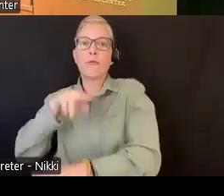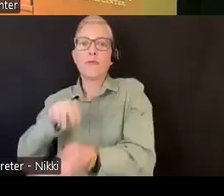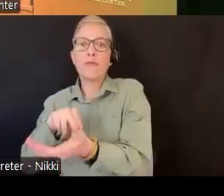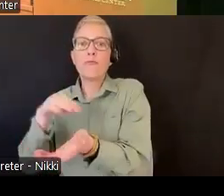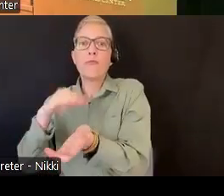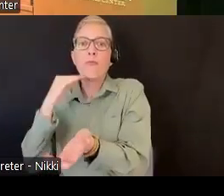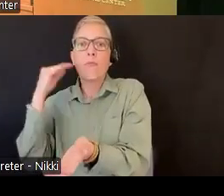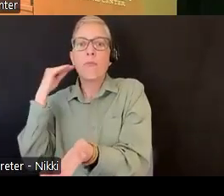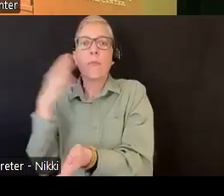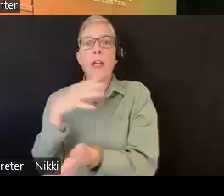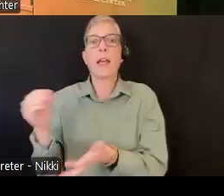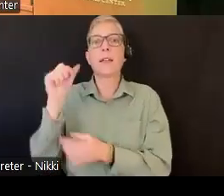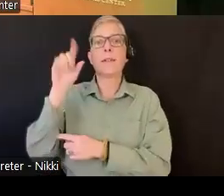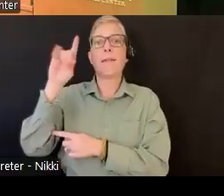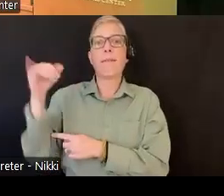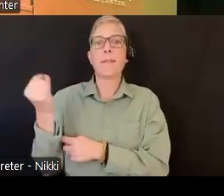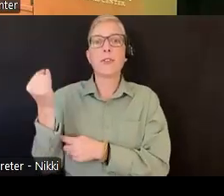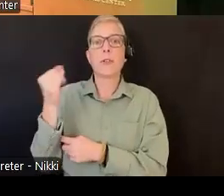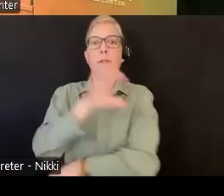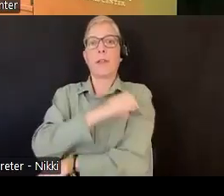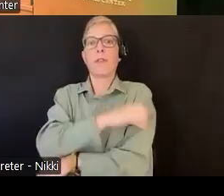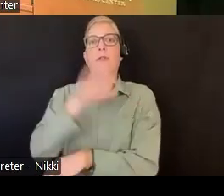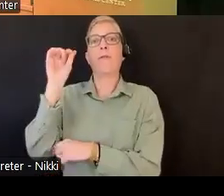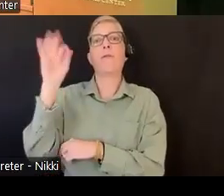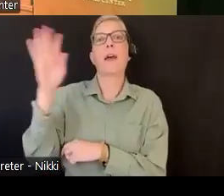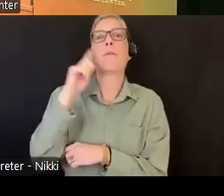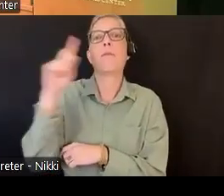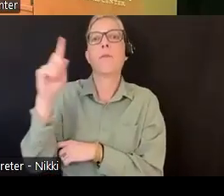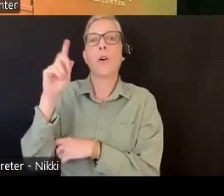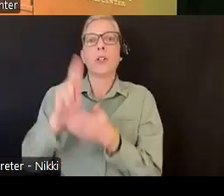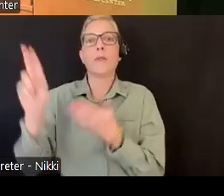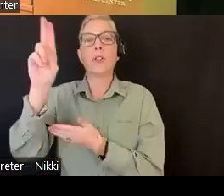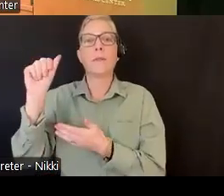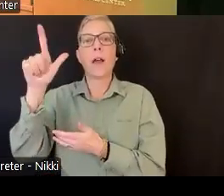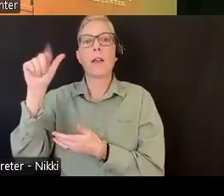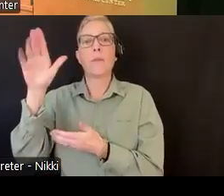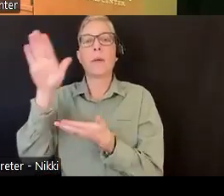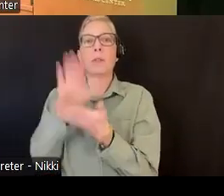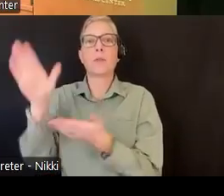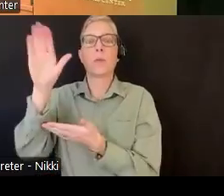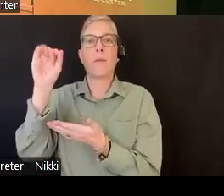and he's most recently been recognized as a pillar of West Alabama by the U. Community Foundation.